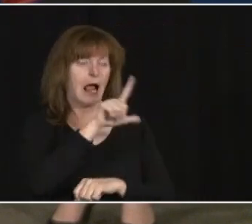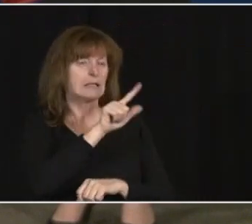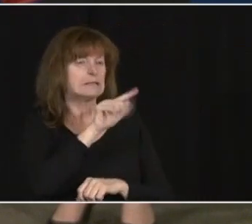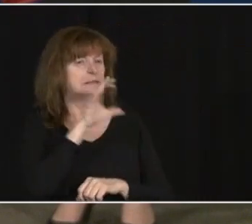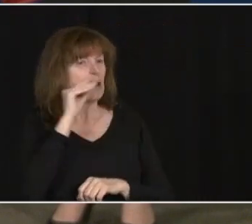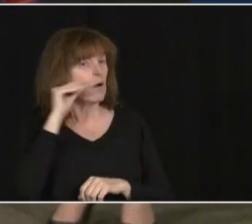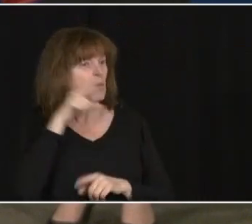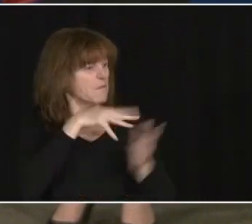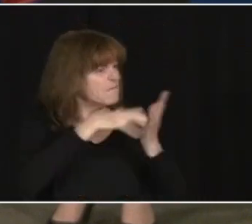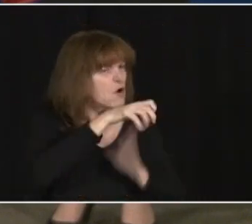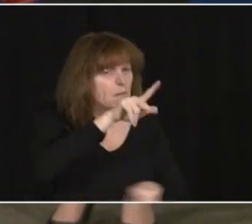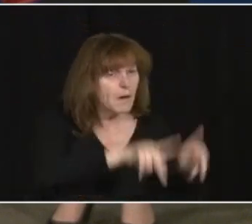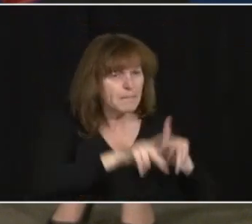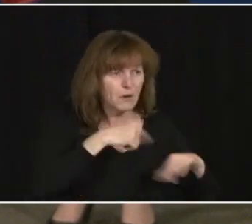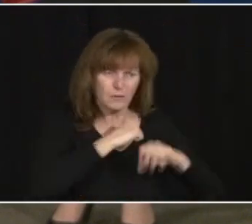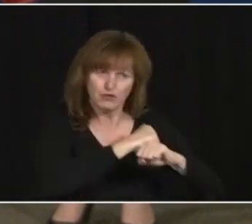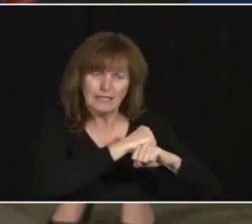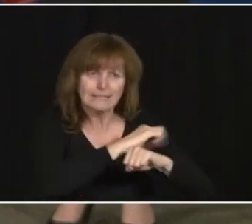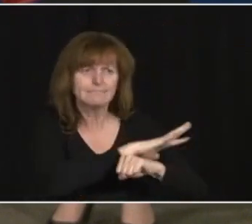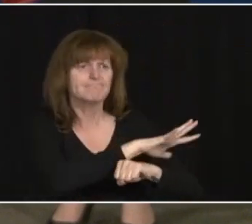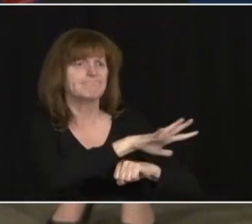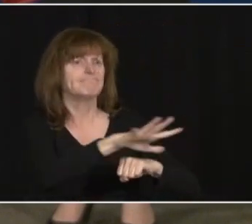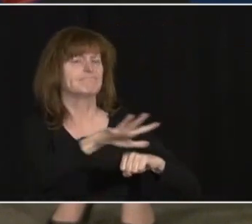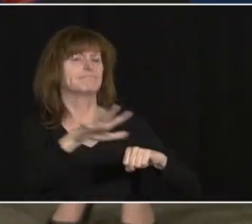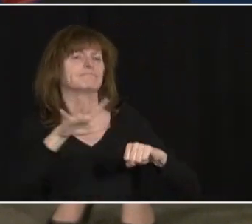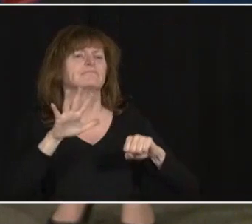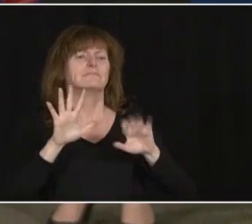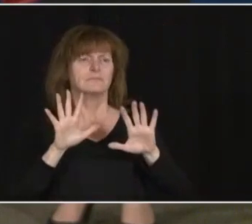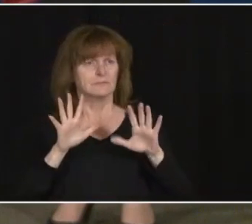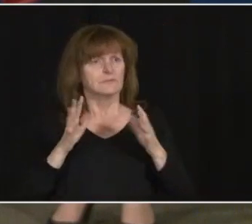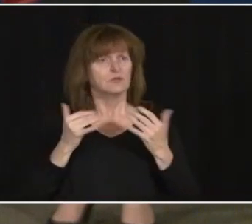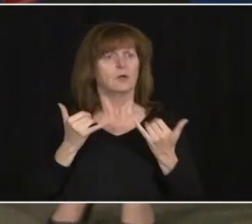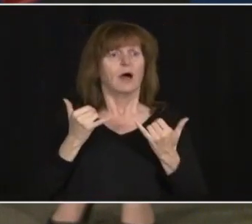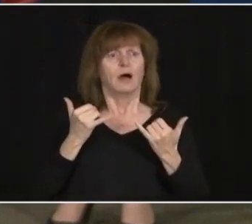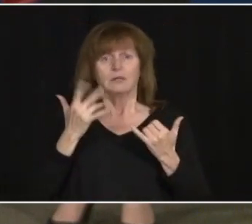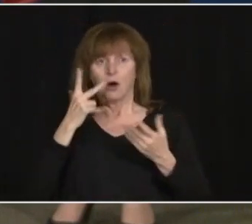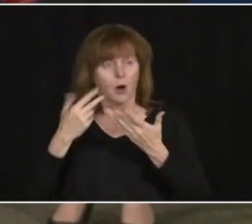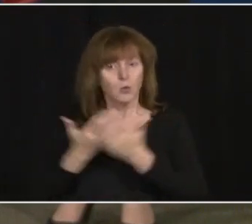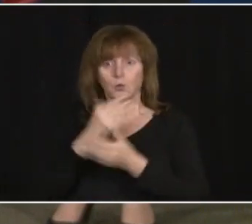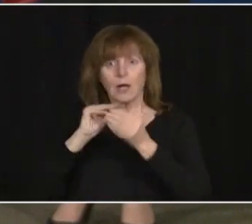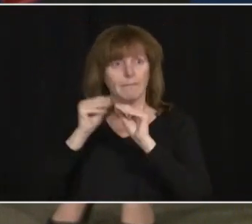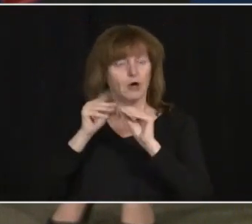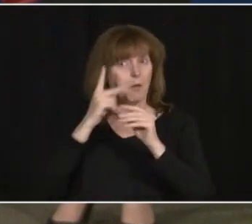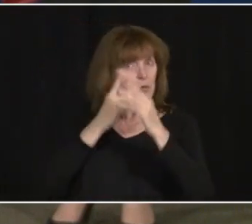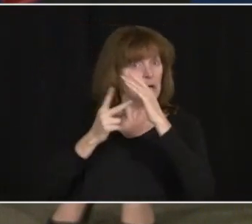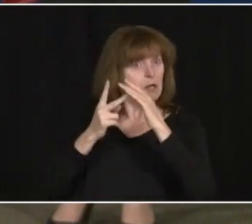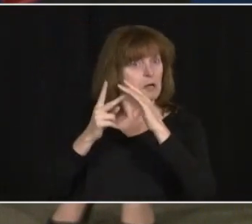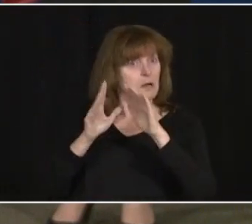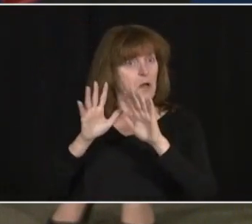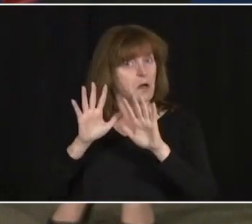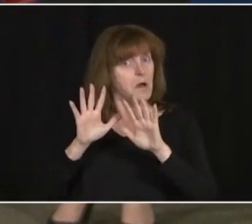modeling. That shows there is some light at the end of the tunnel. The numbers clearly show that the steps